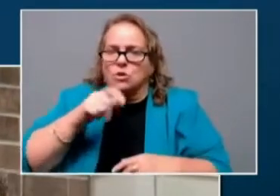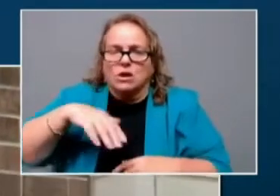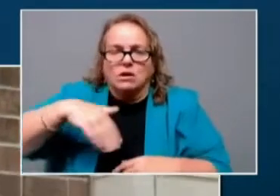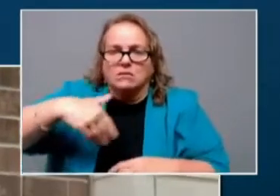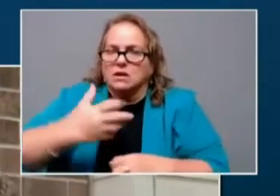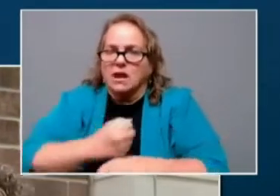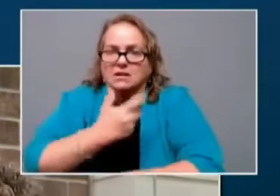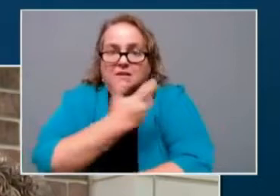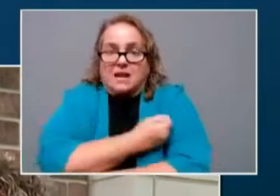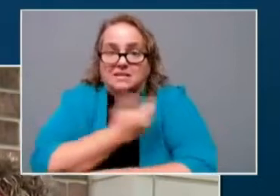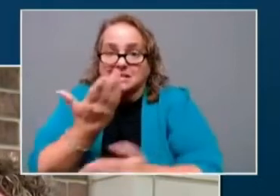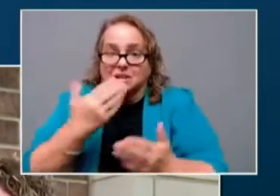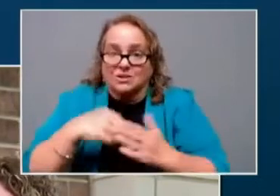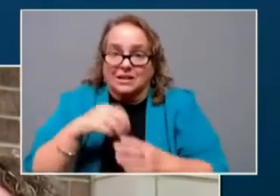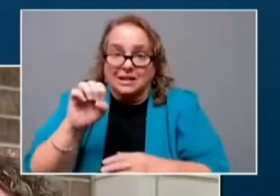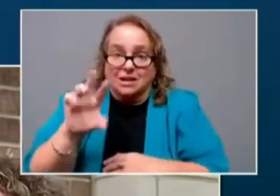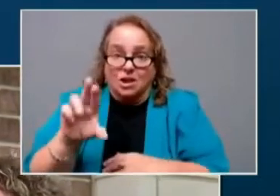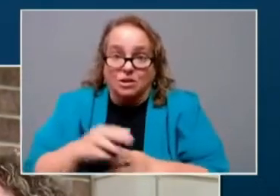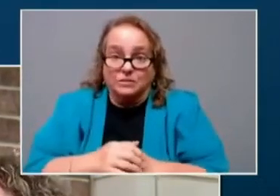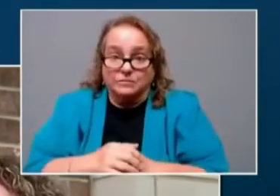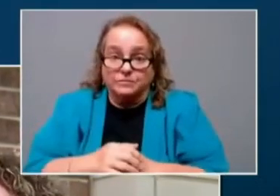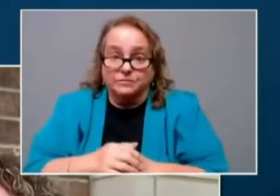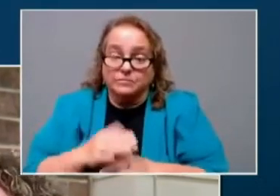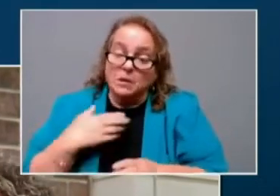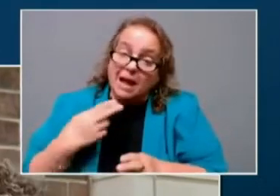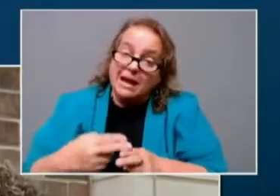my name's melissa, I'm also a nurse here at med center and university